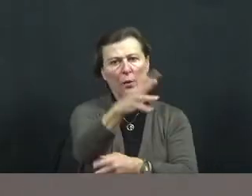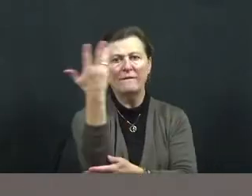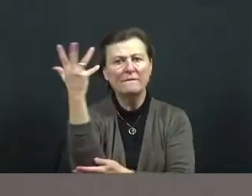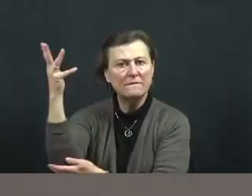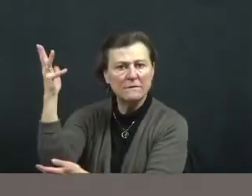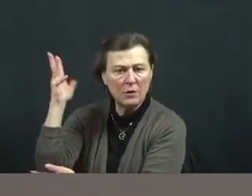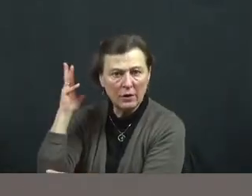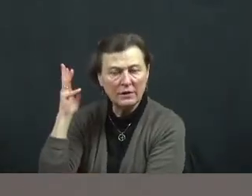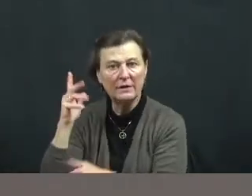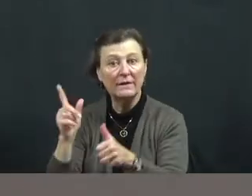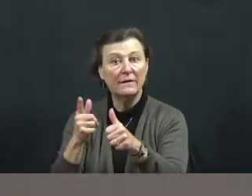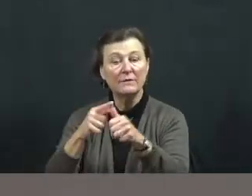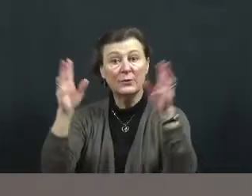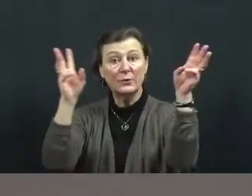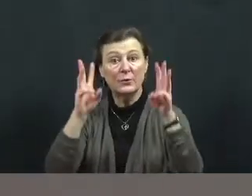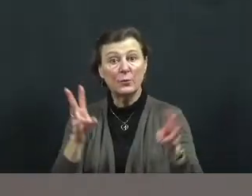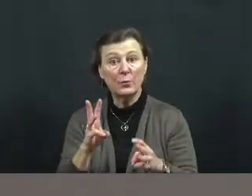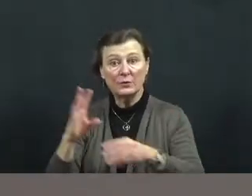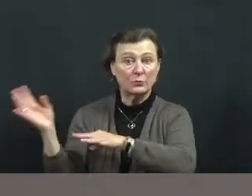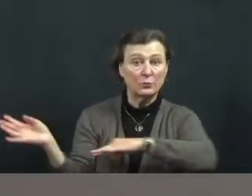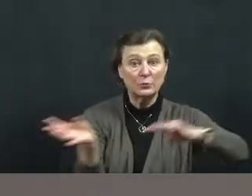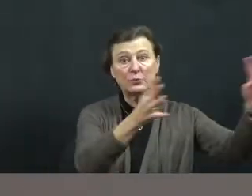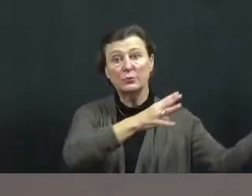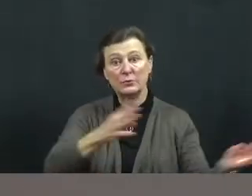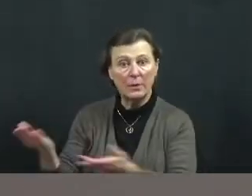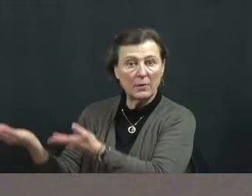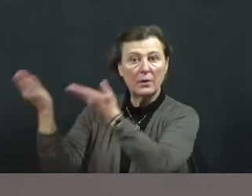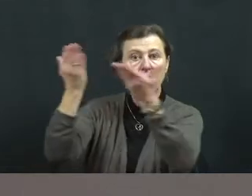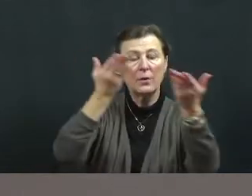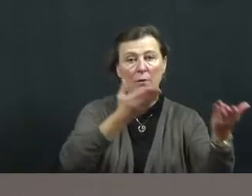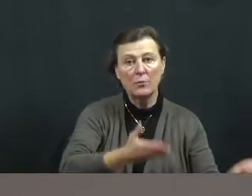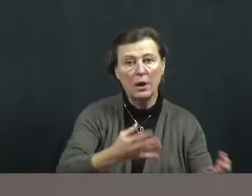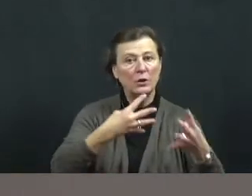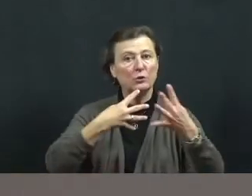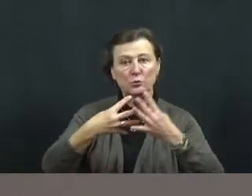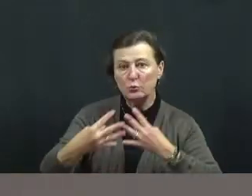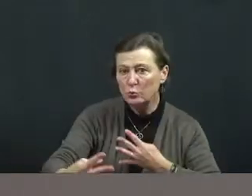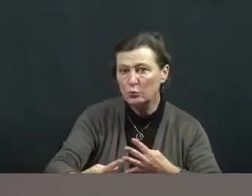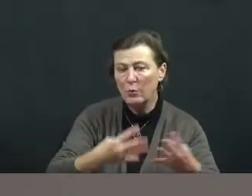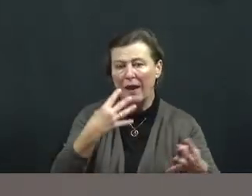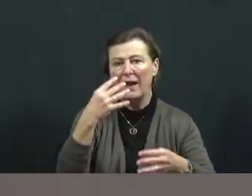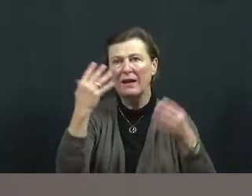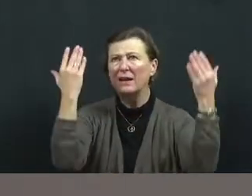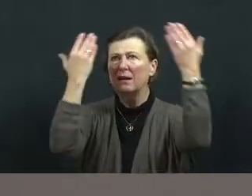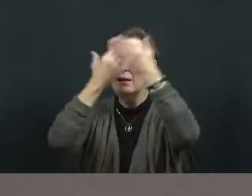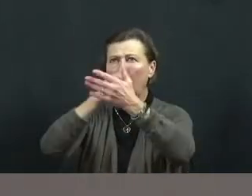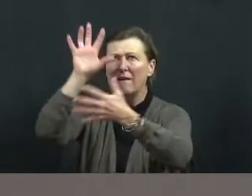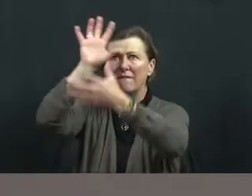The first winter storm also brought some gray foggy very cold days.